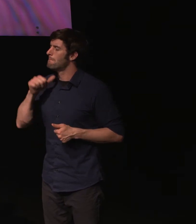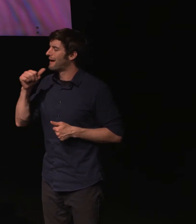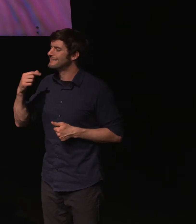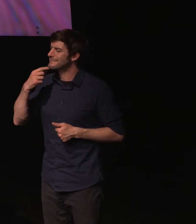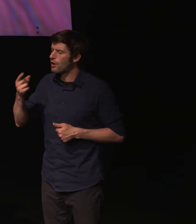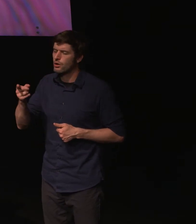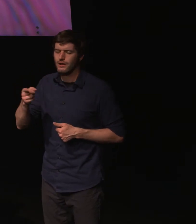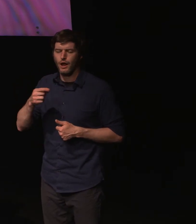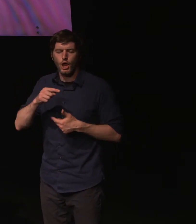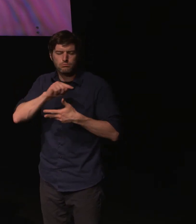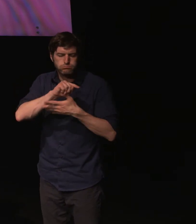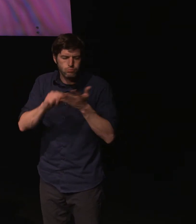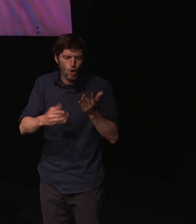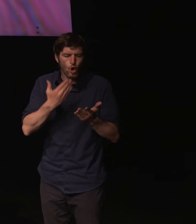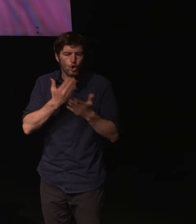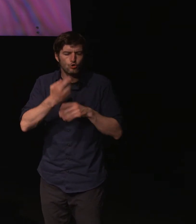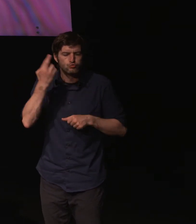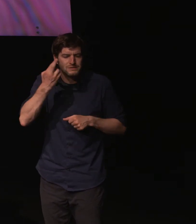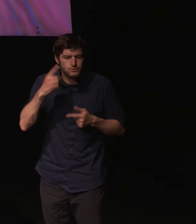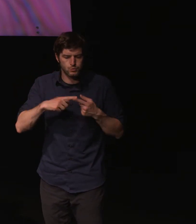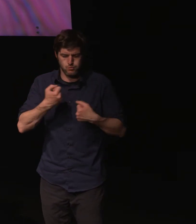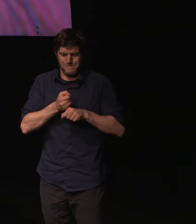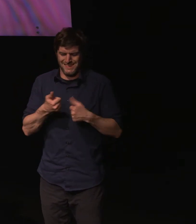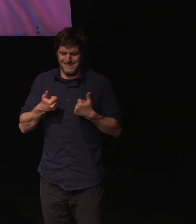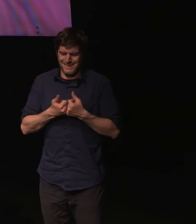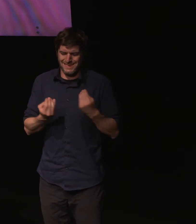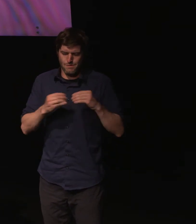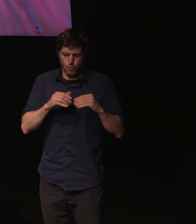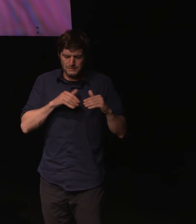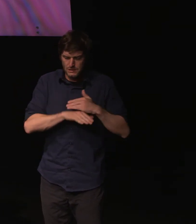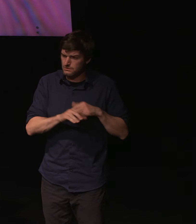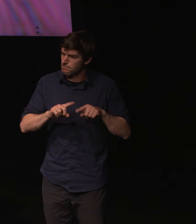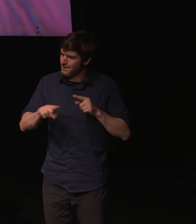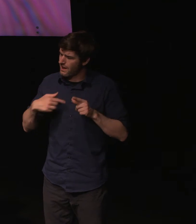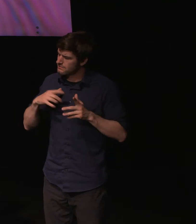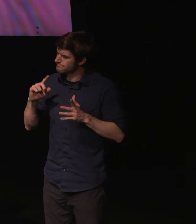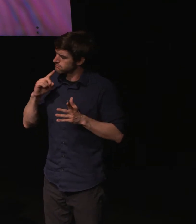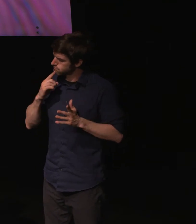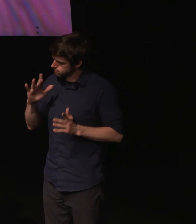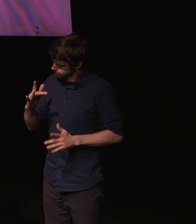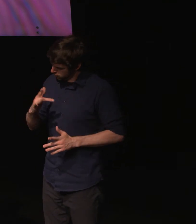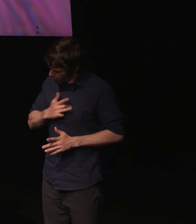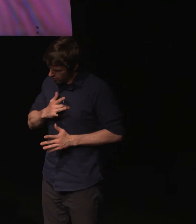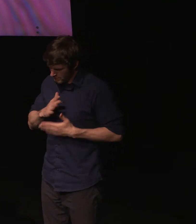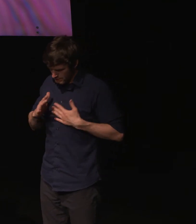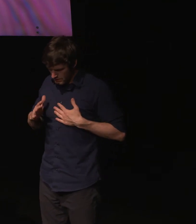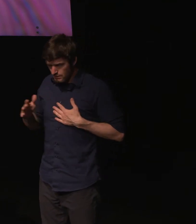this game more accessible, the game you're working on, but I'm gonna ask you wholeheartedly, put yourself in other people's shoes.